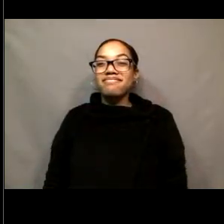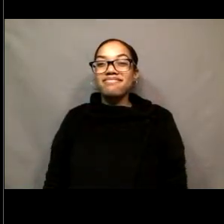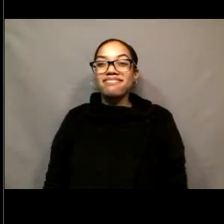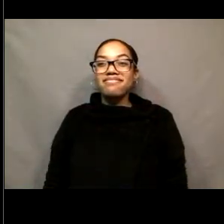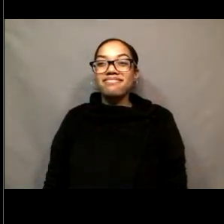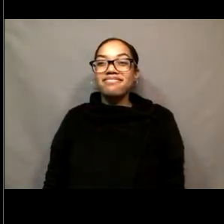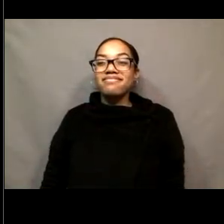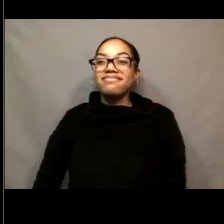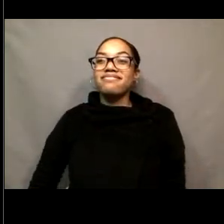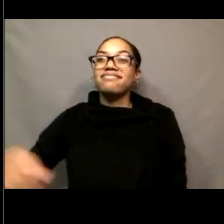All right, thank you.